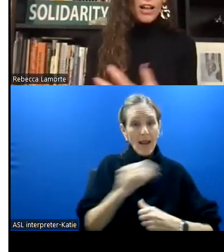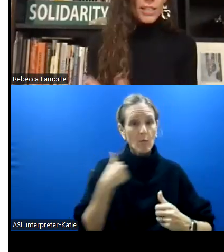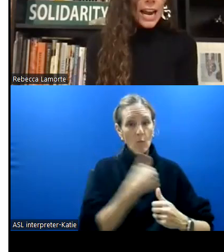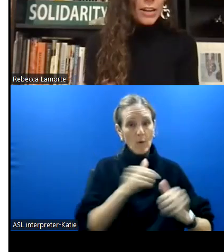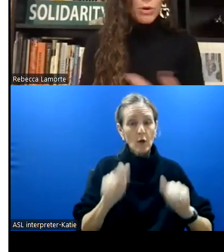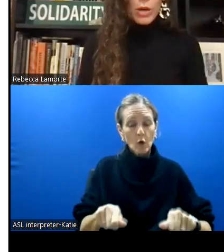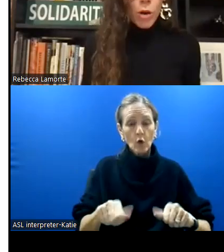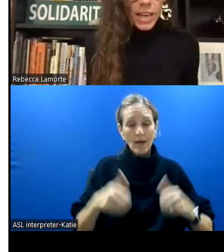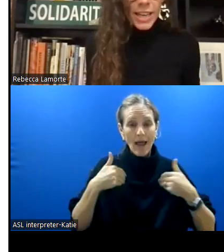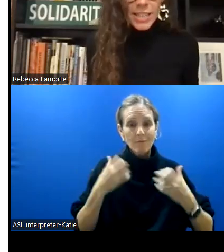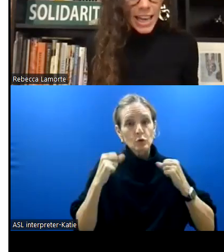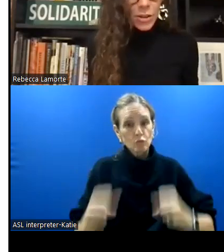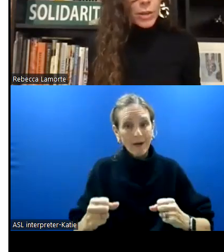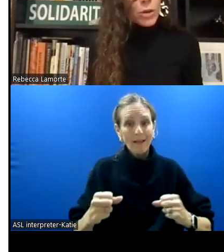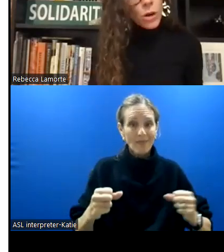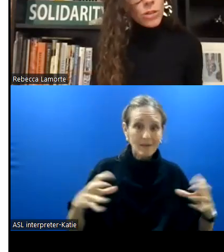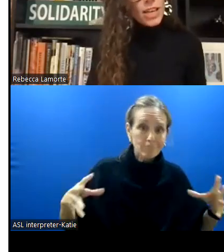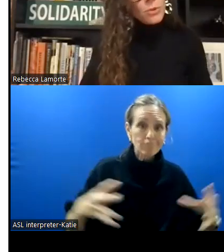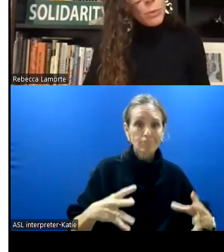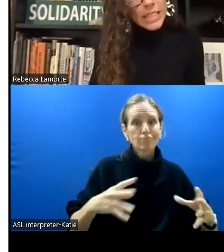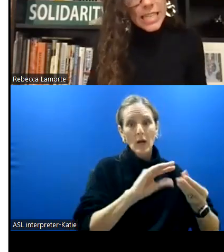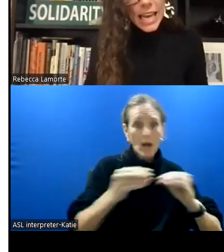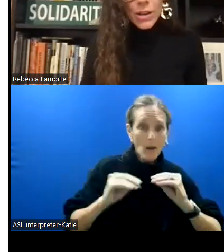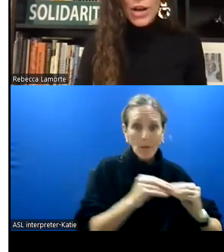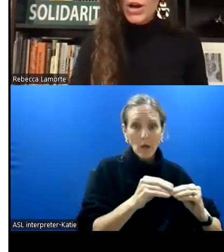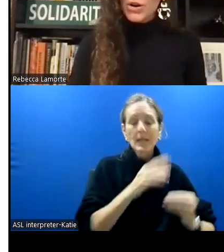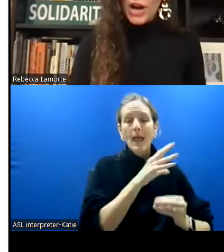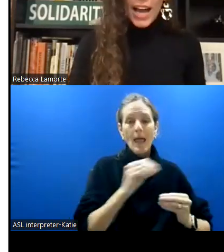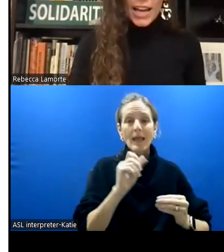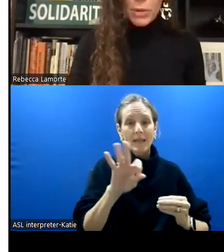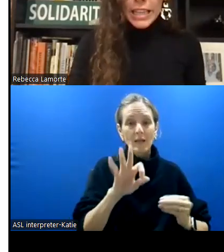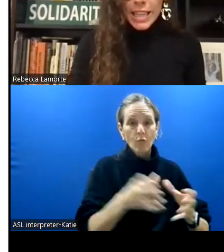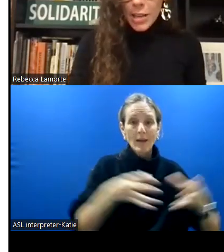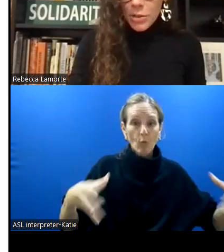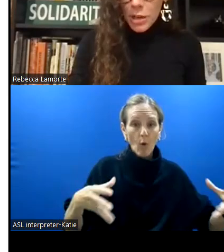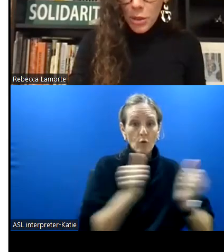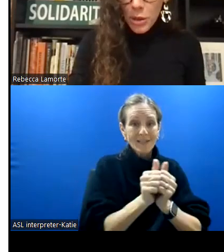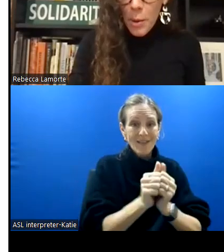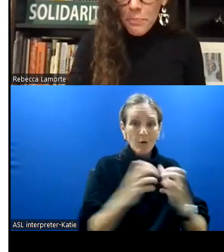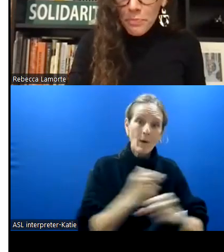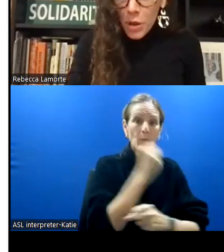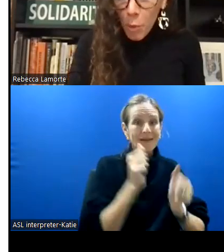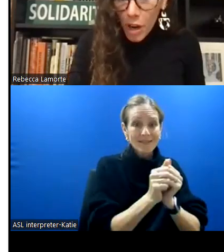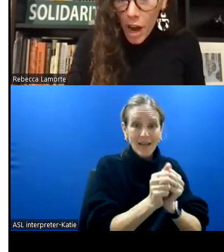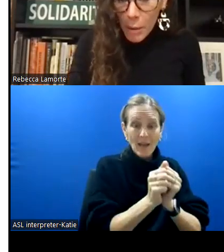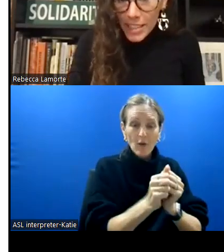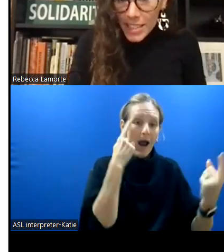Solidarity. When we organize together, we grow together. We win together. Greg, I completely agree with you. More comments.